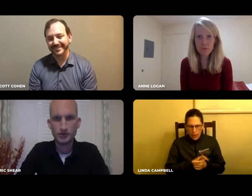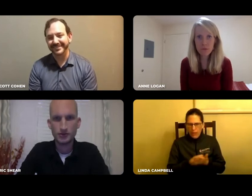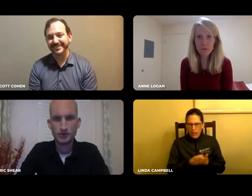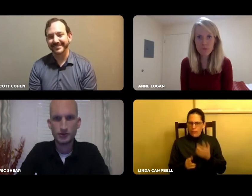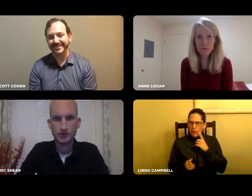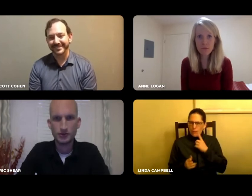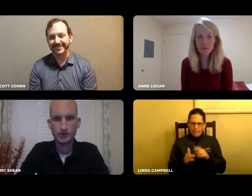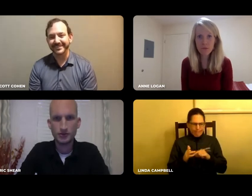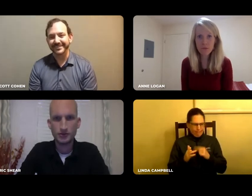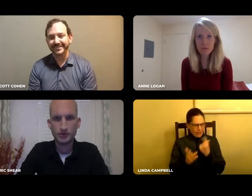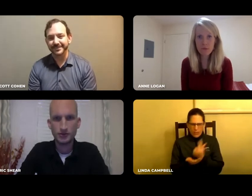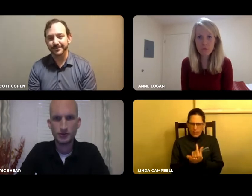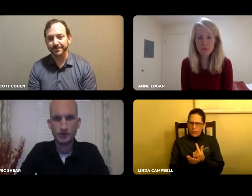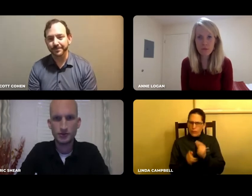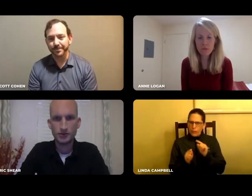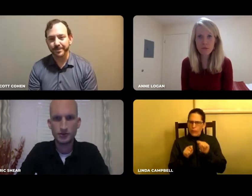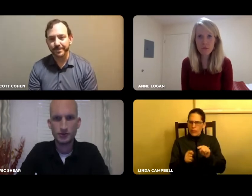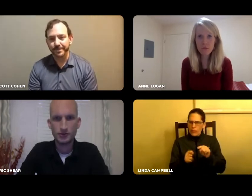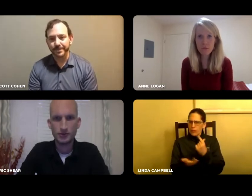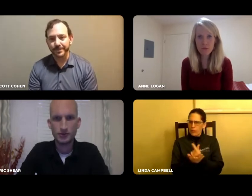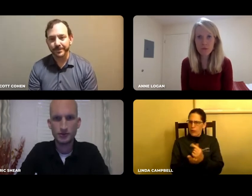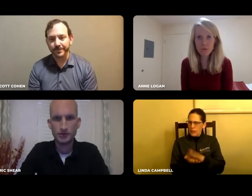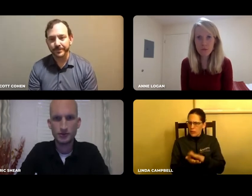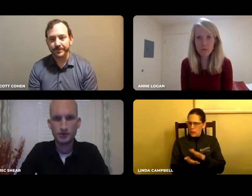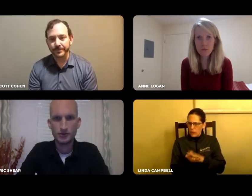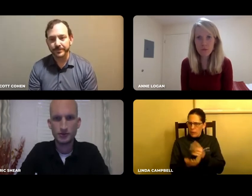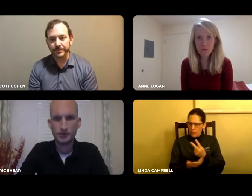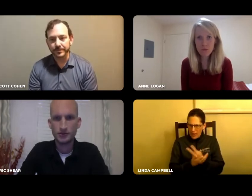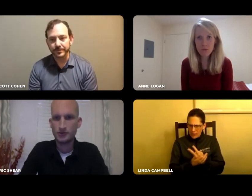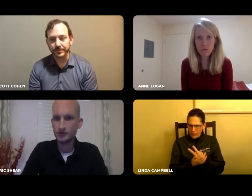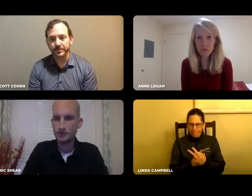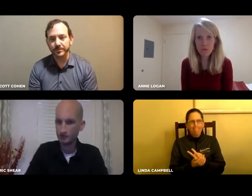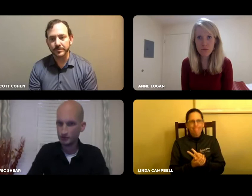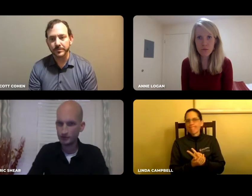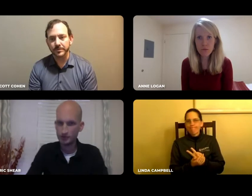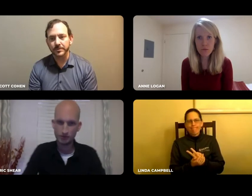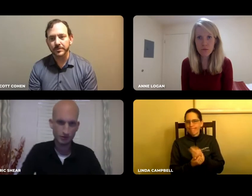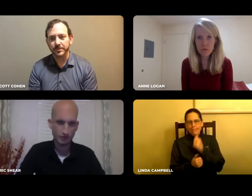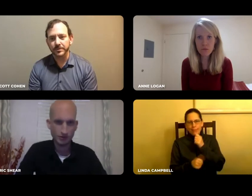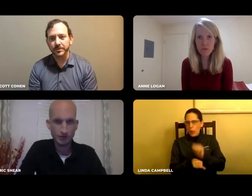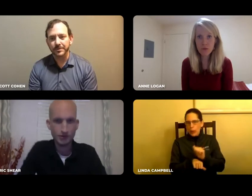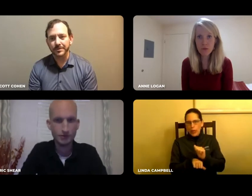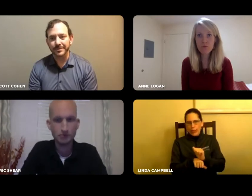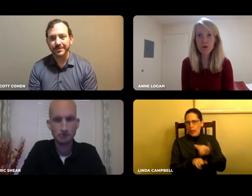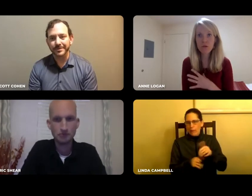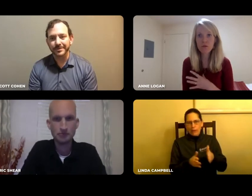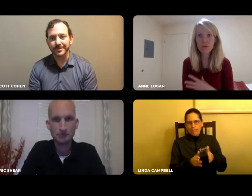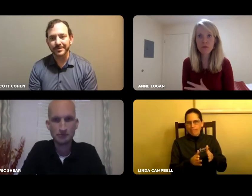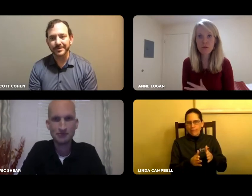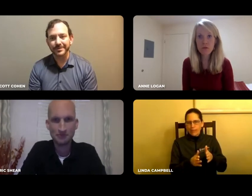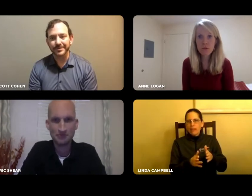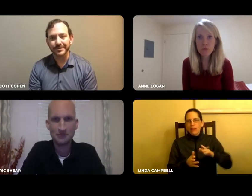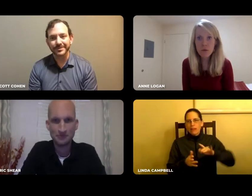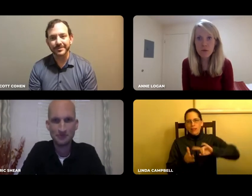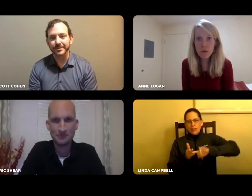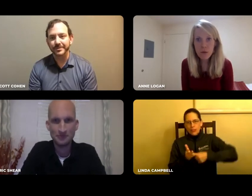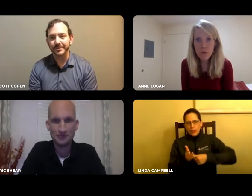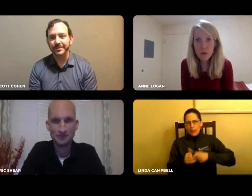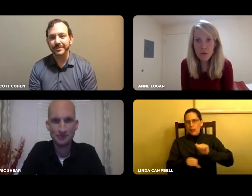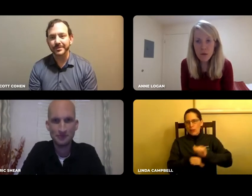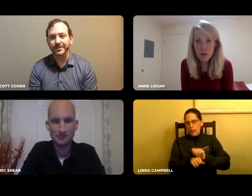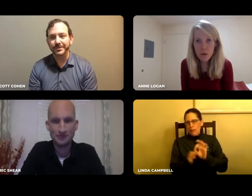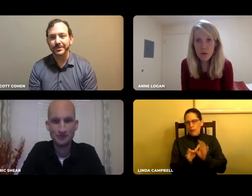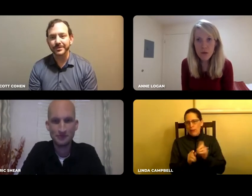With my Masters it didn't work that way. That's when I first began working with